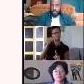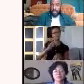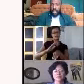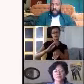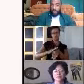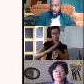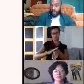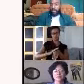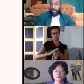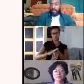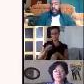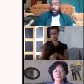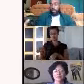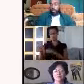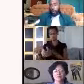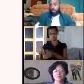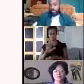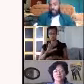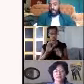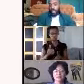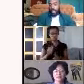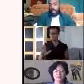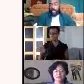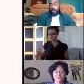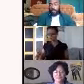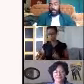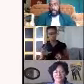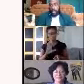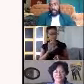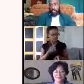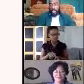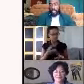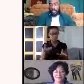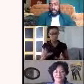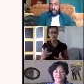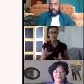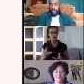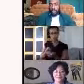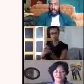so that everyone can actually be warm. I'm taking that penguin scenario.